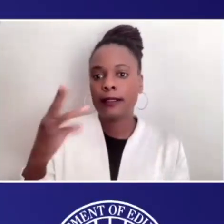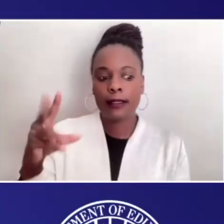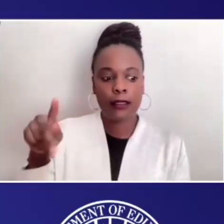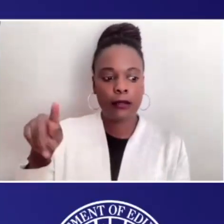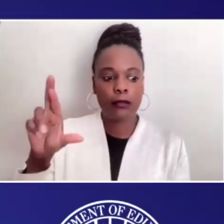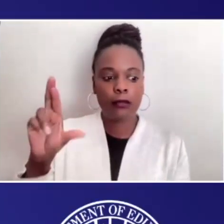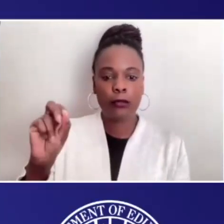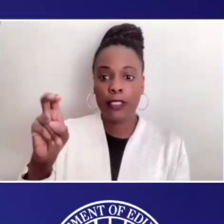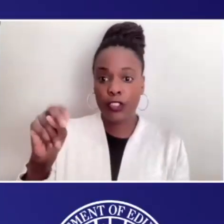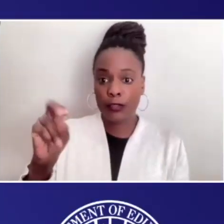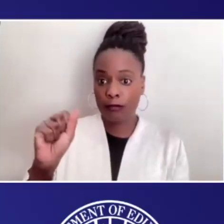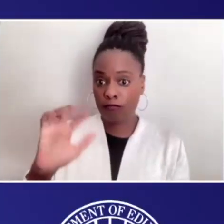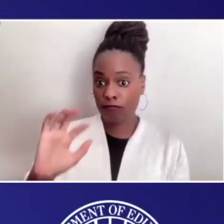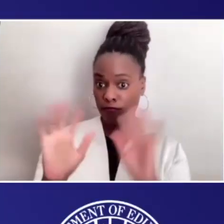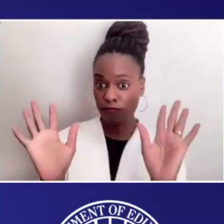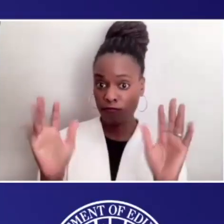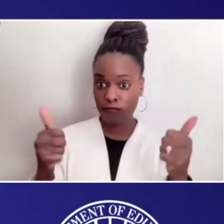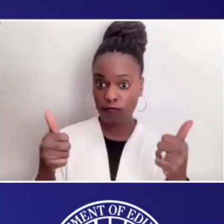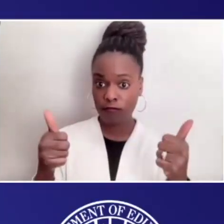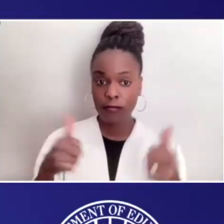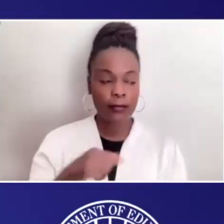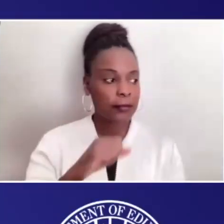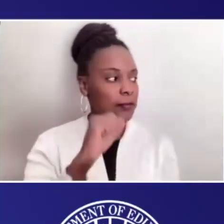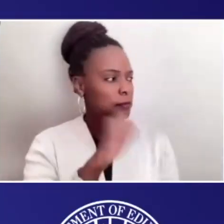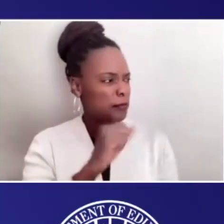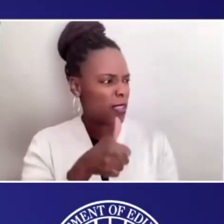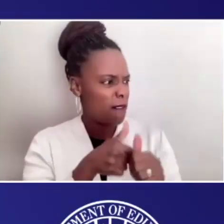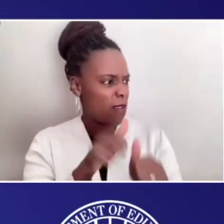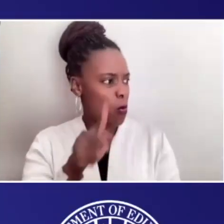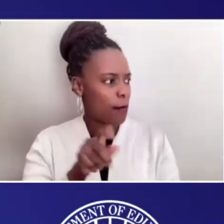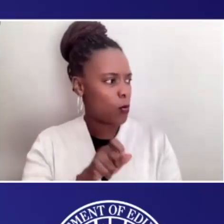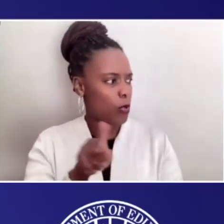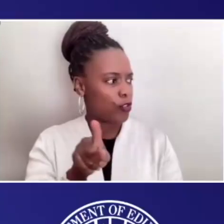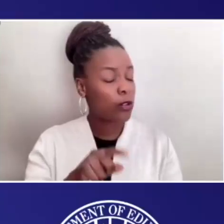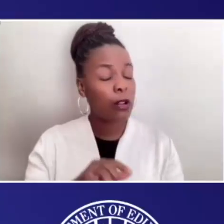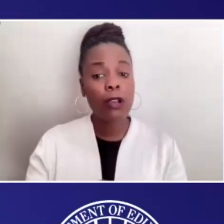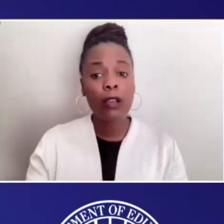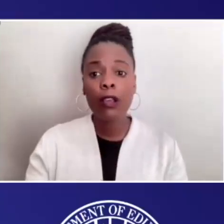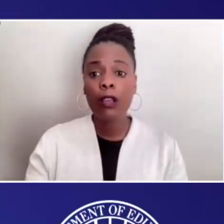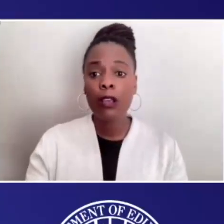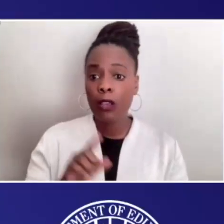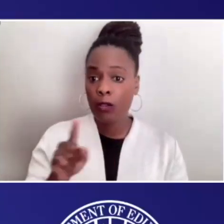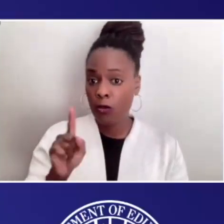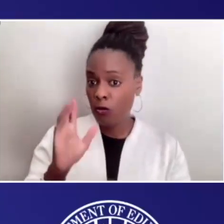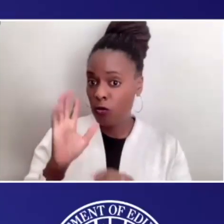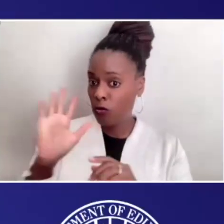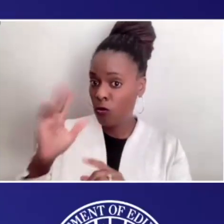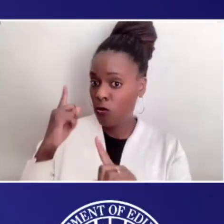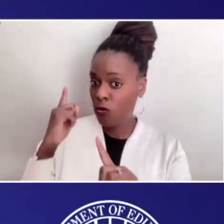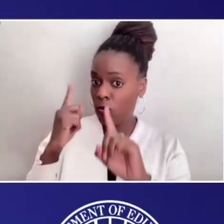Is that better? Yes. And just a follow-up question. So will we -- are you intending to do pulse